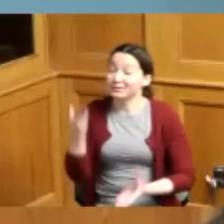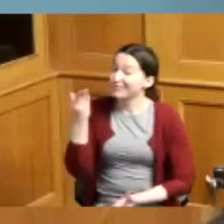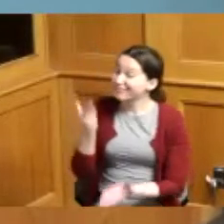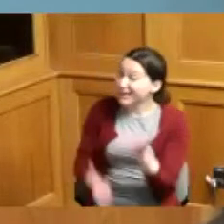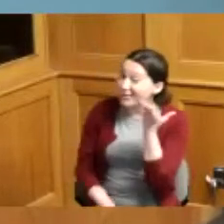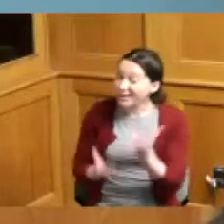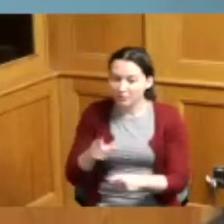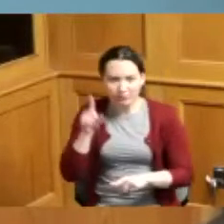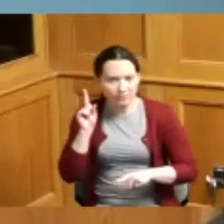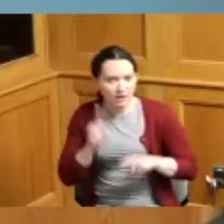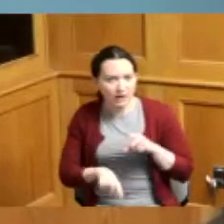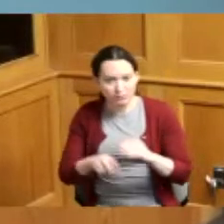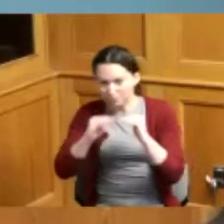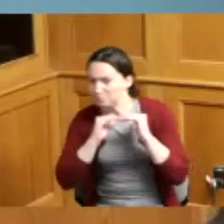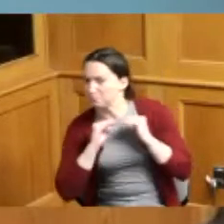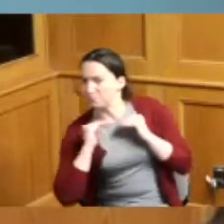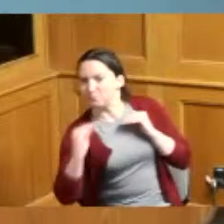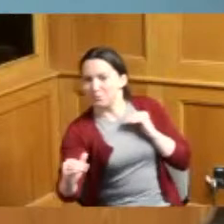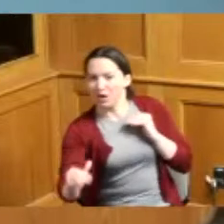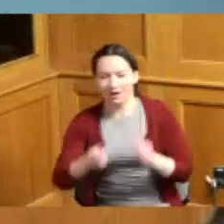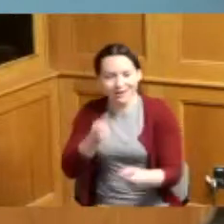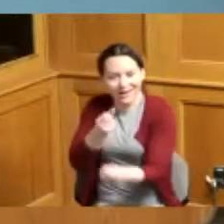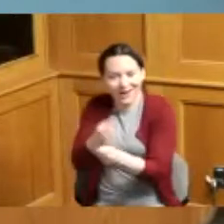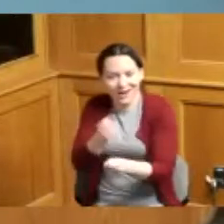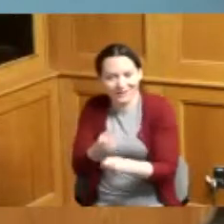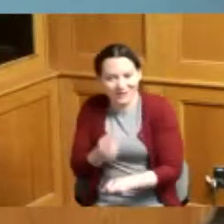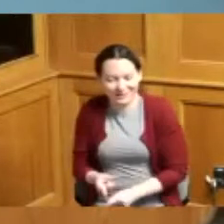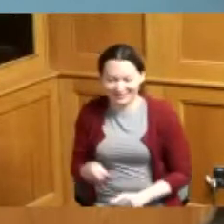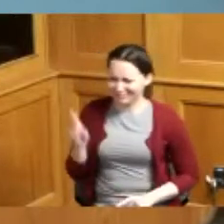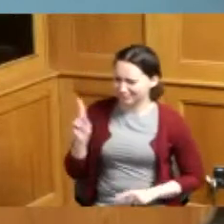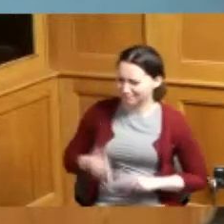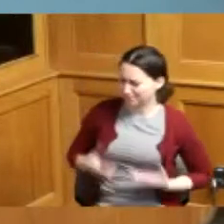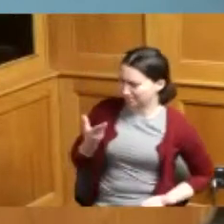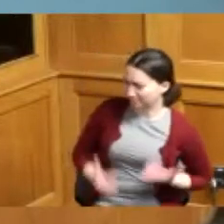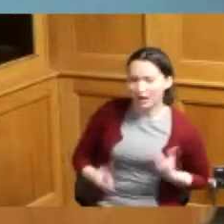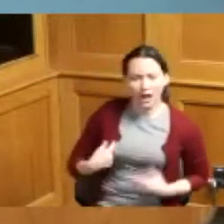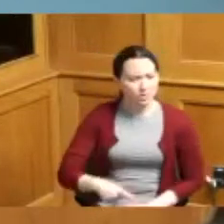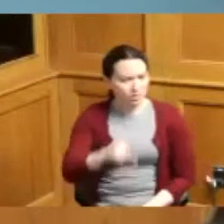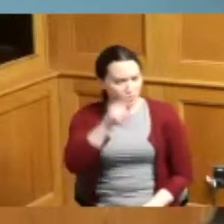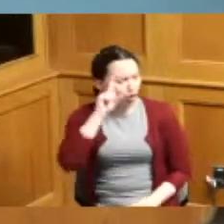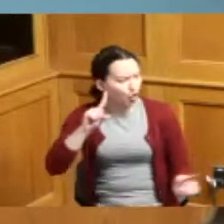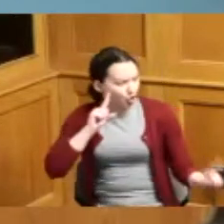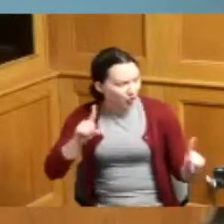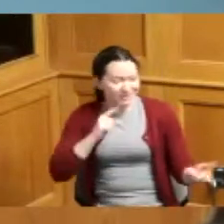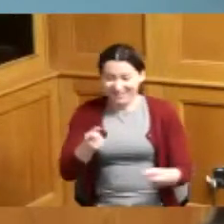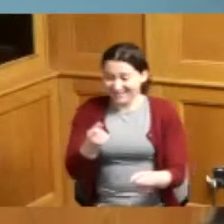uh be able to sustain that so um I thought I heard that we would be doing it every year when I heard